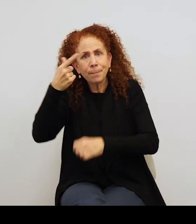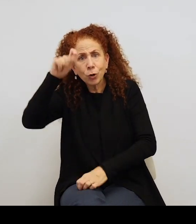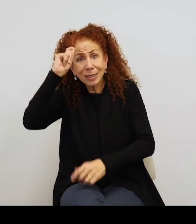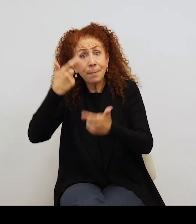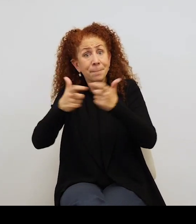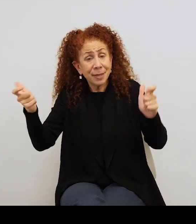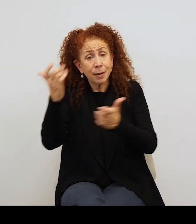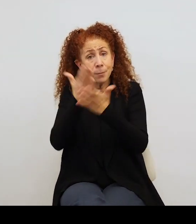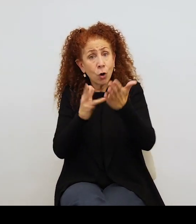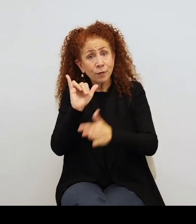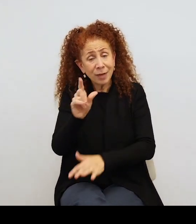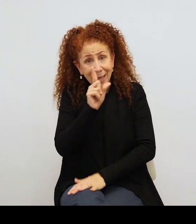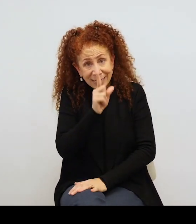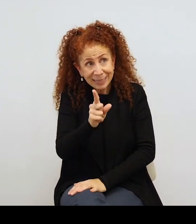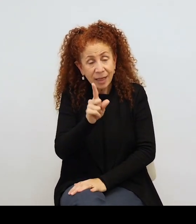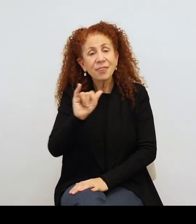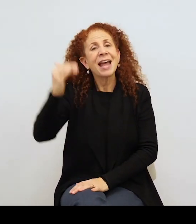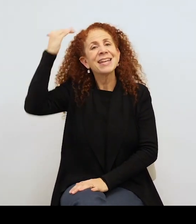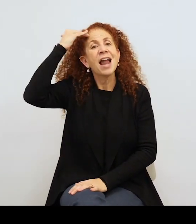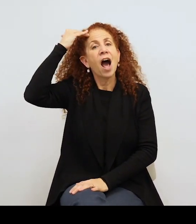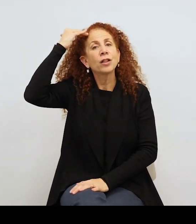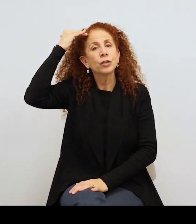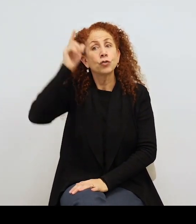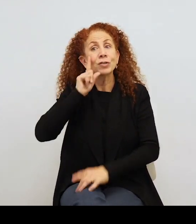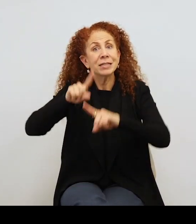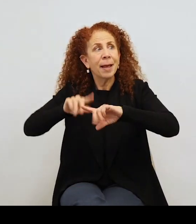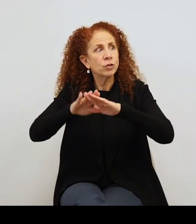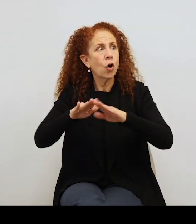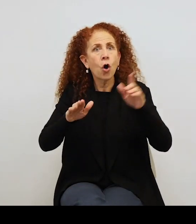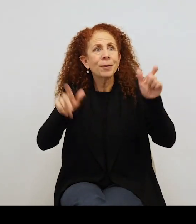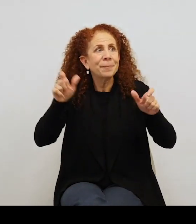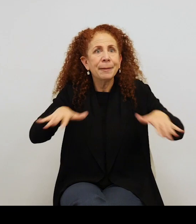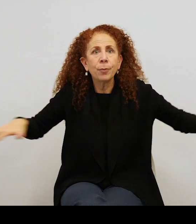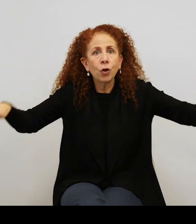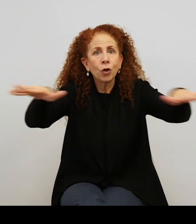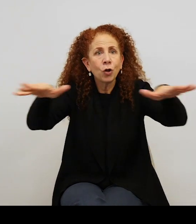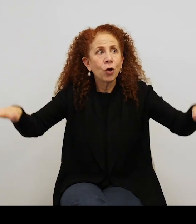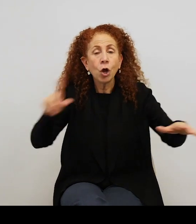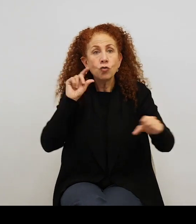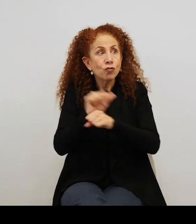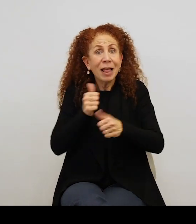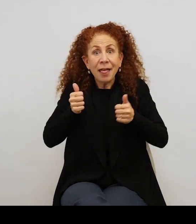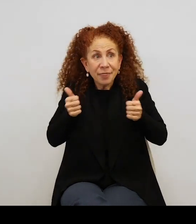of that knowledge accumulation depends on people actually going out in their backyards